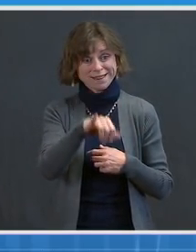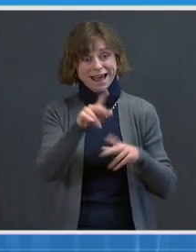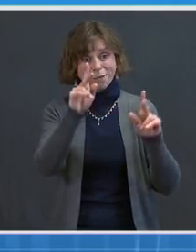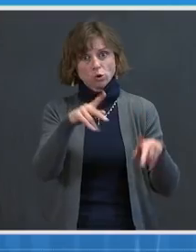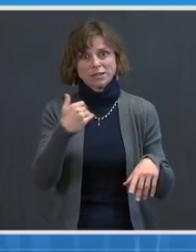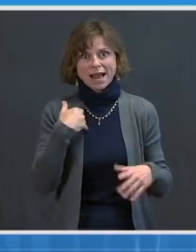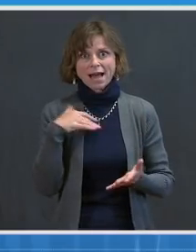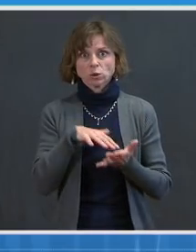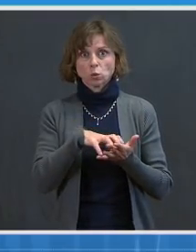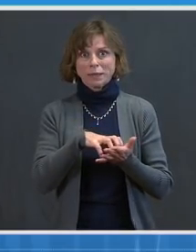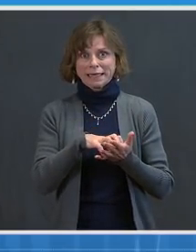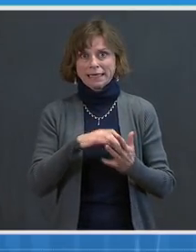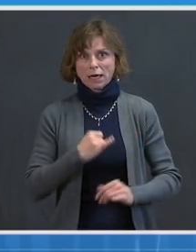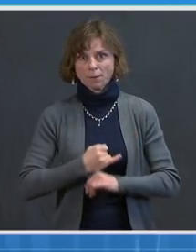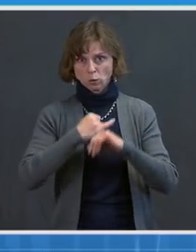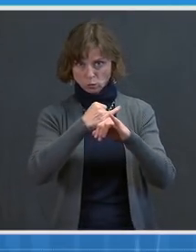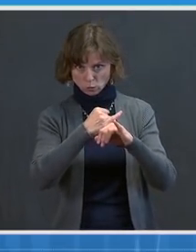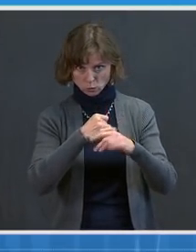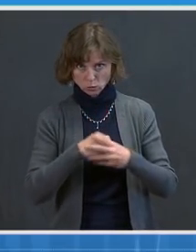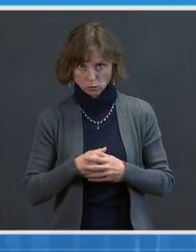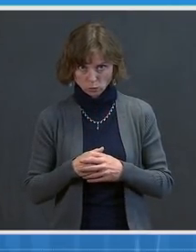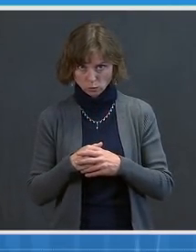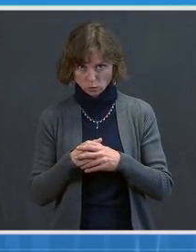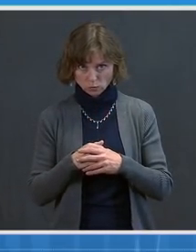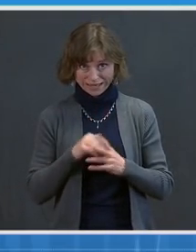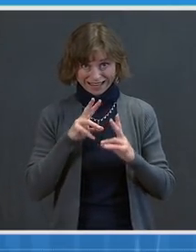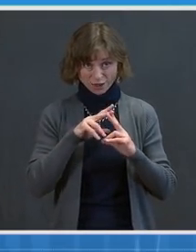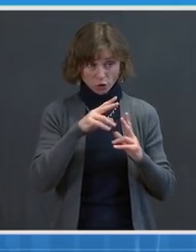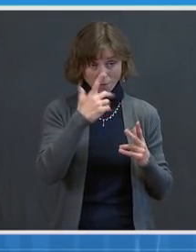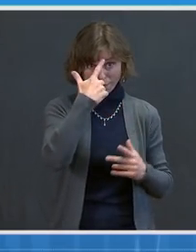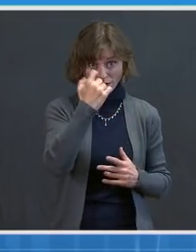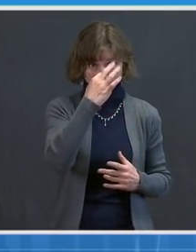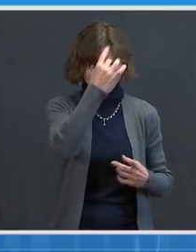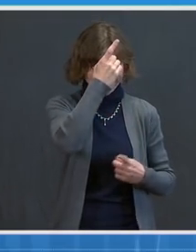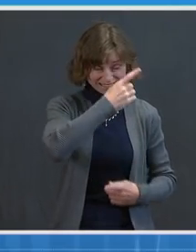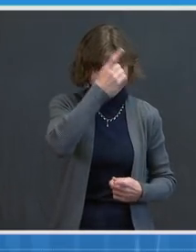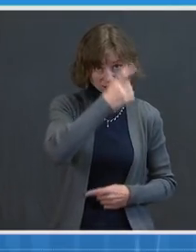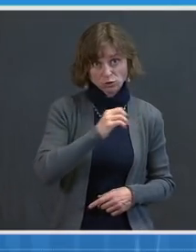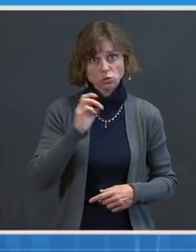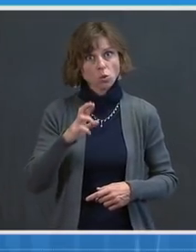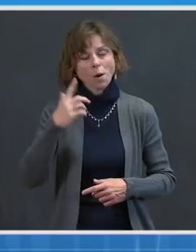either by a disease or iatrogenically by a drug.